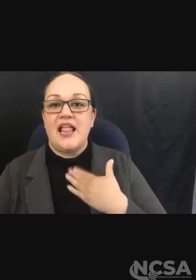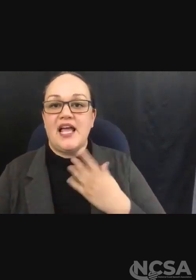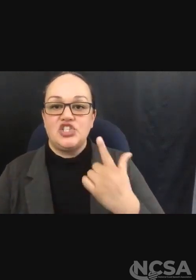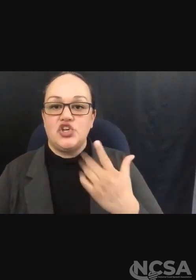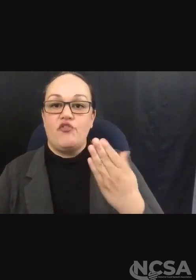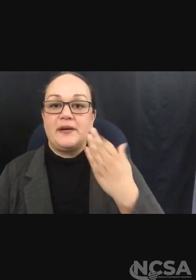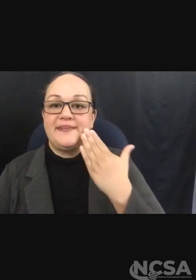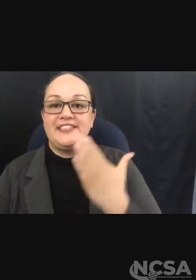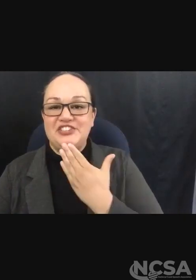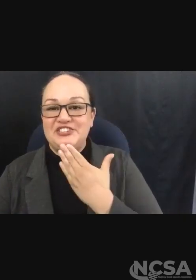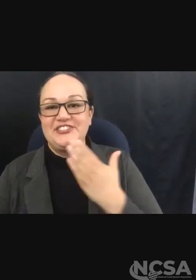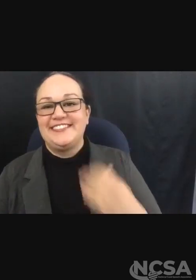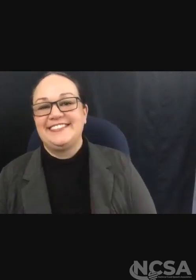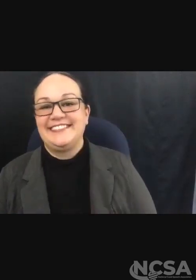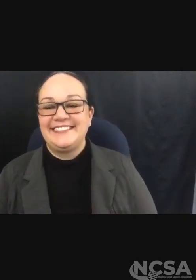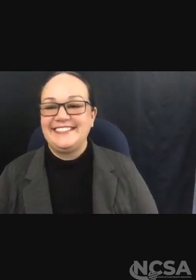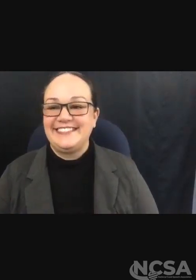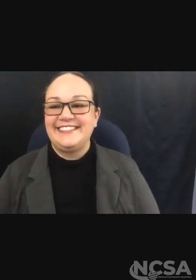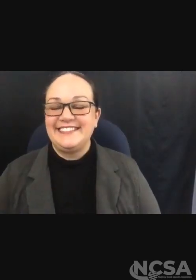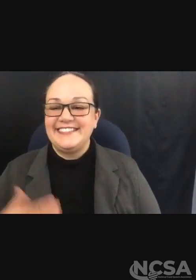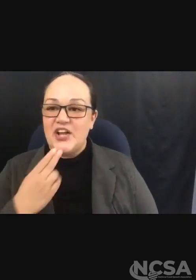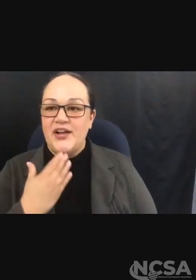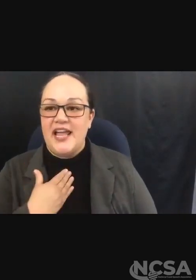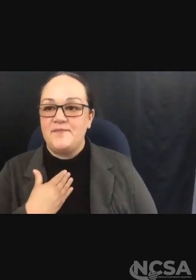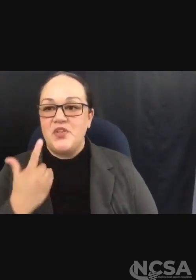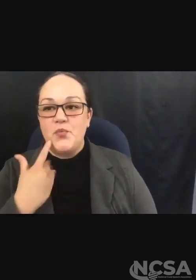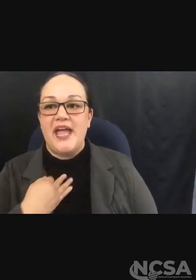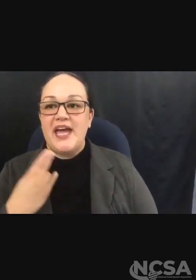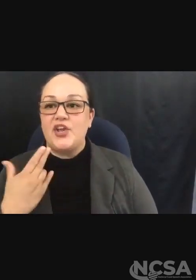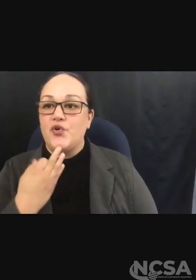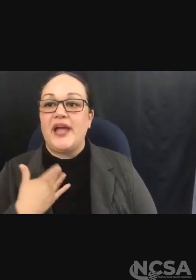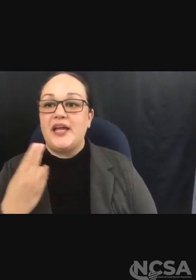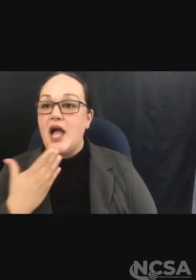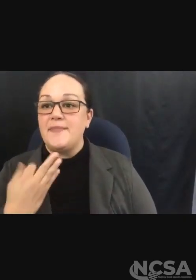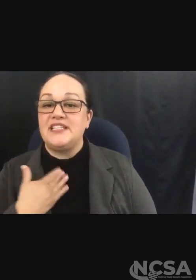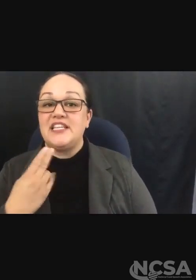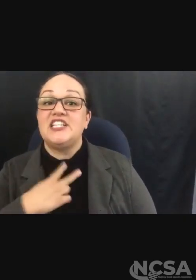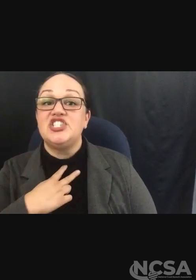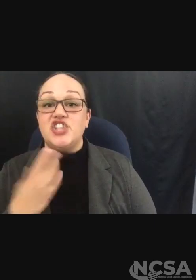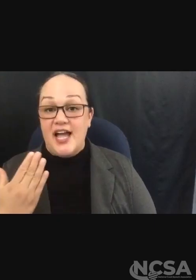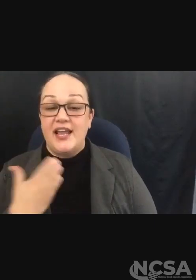We've had some great comments in the chat. I really appreciate that